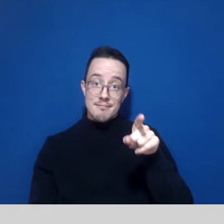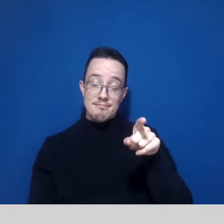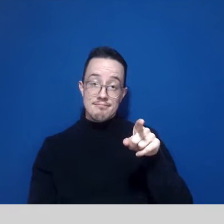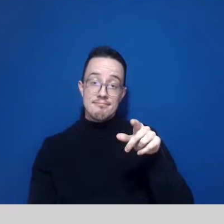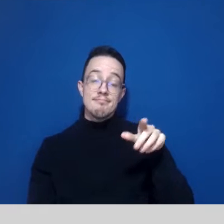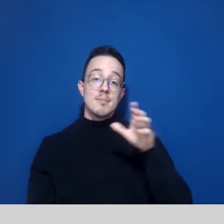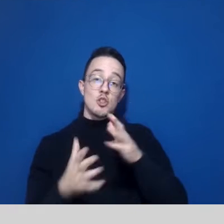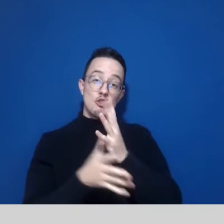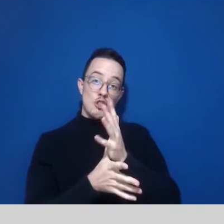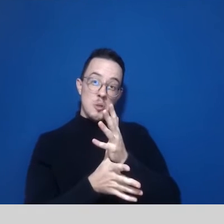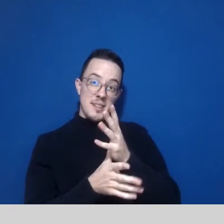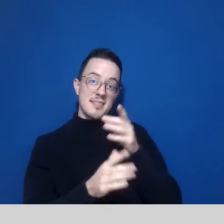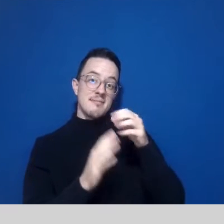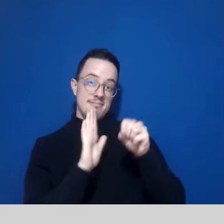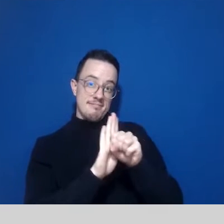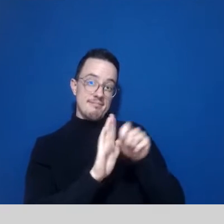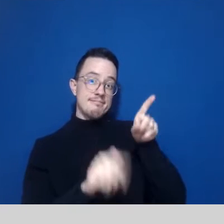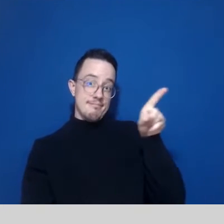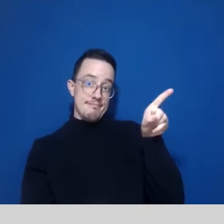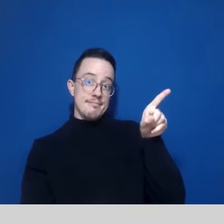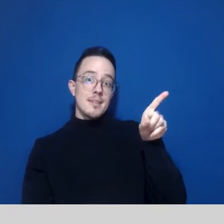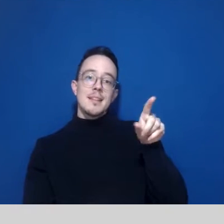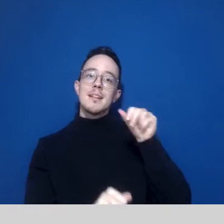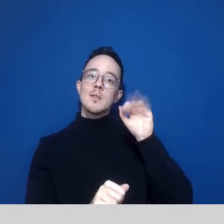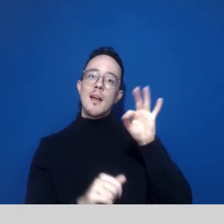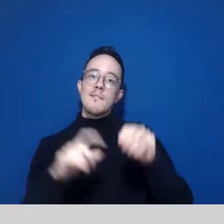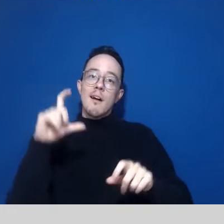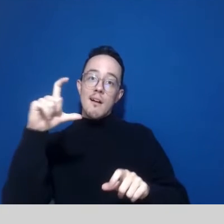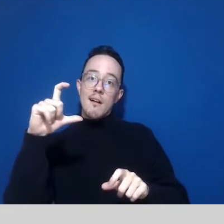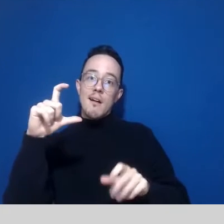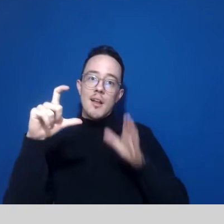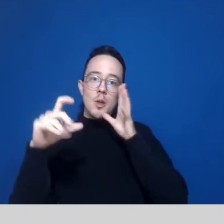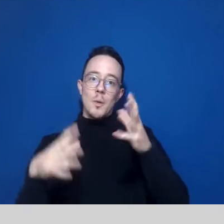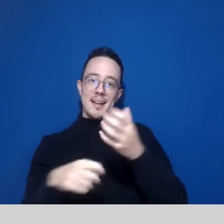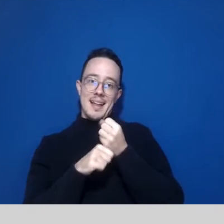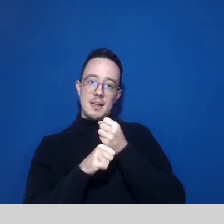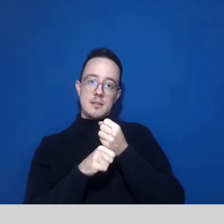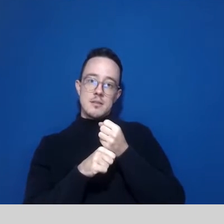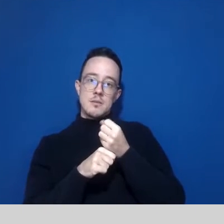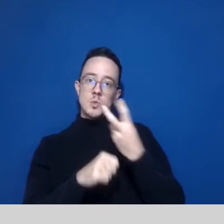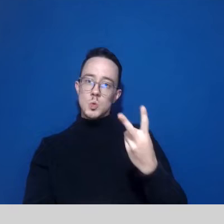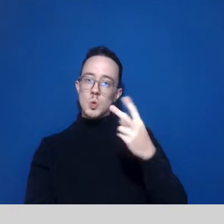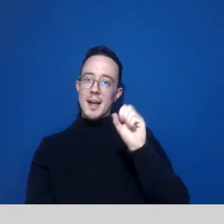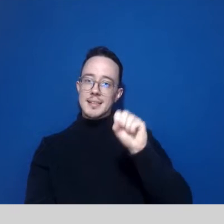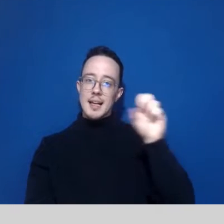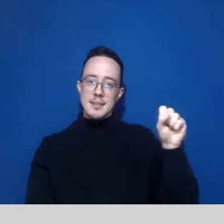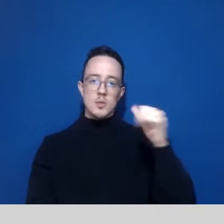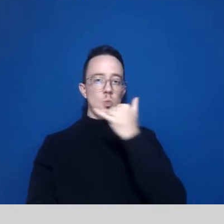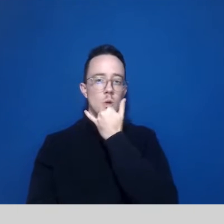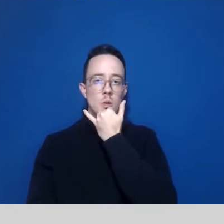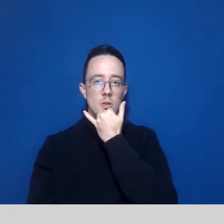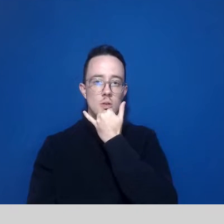the sharp S in German, is a character that if you uppercase it you will get two S S uppercase,